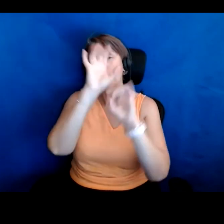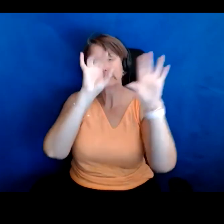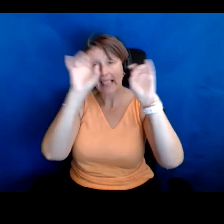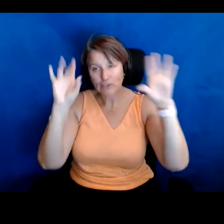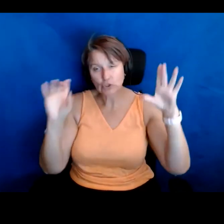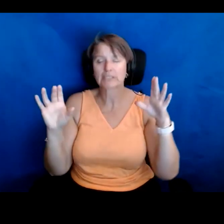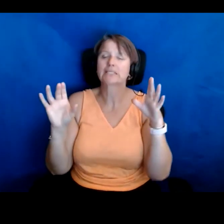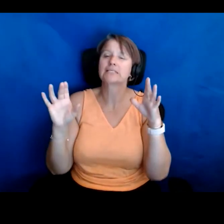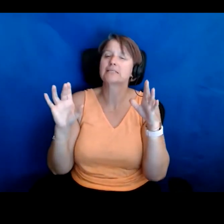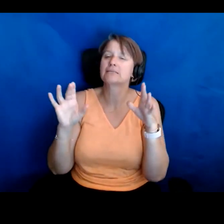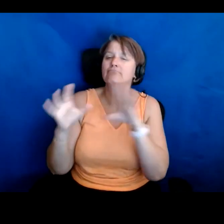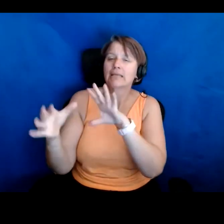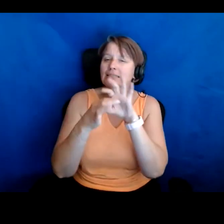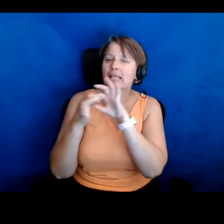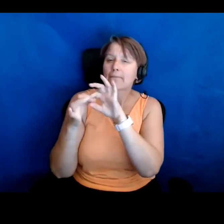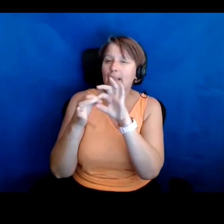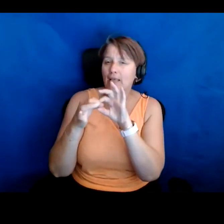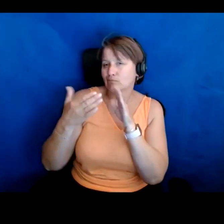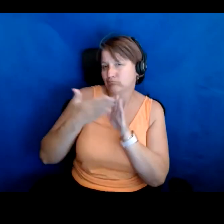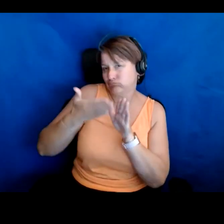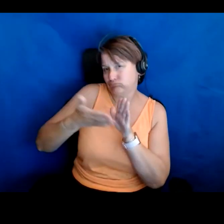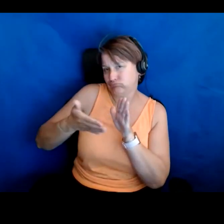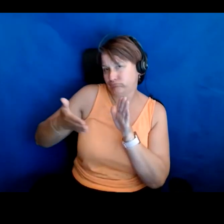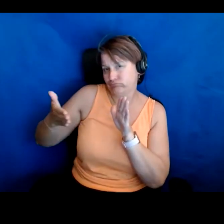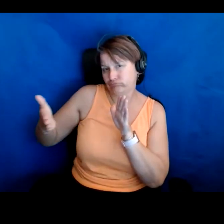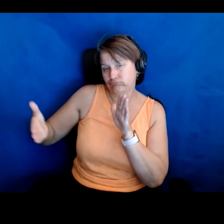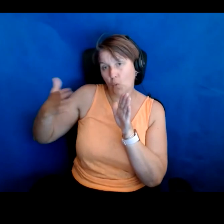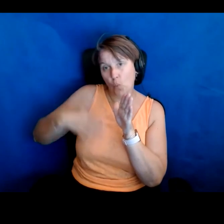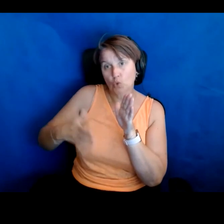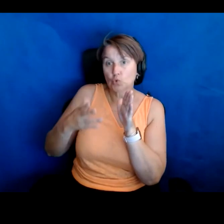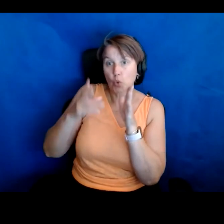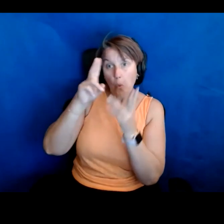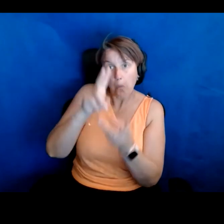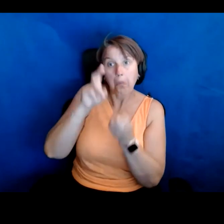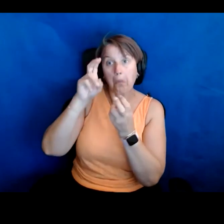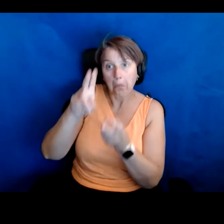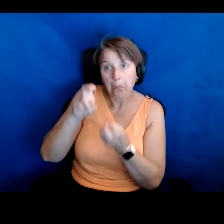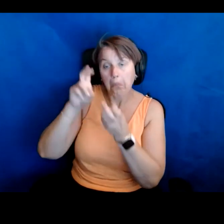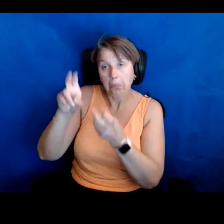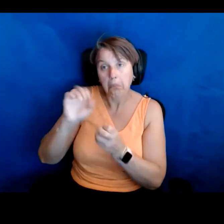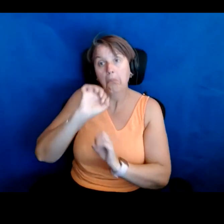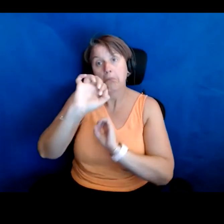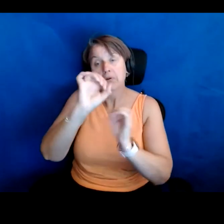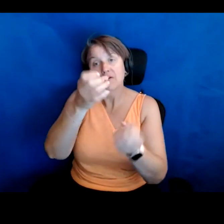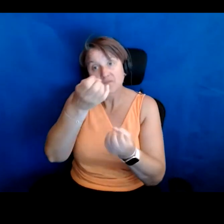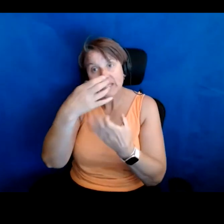And we really want to listen and build on your feedback for future events.